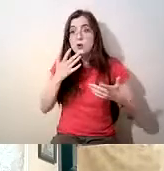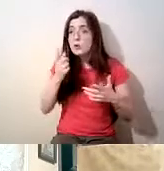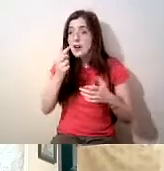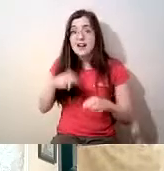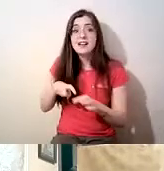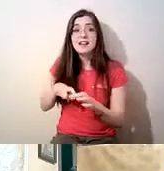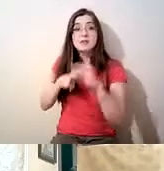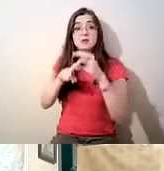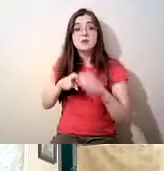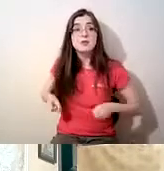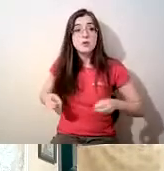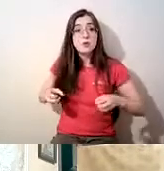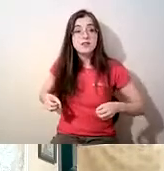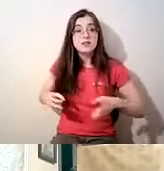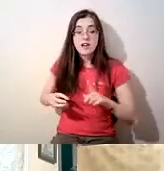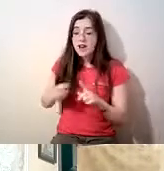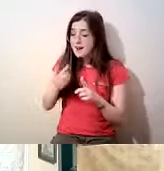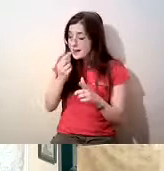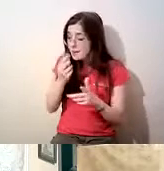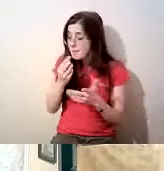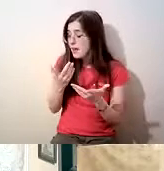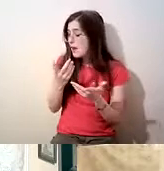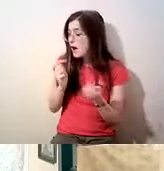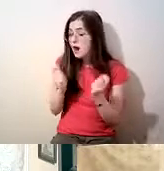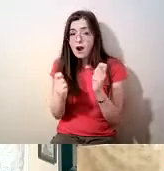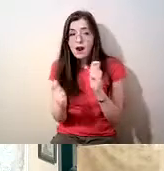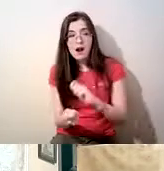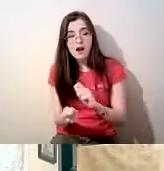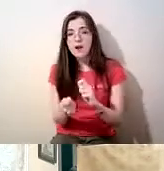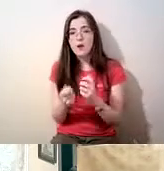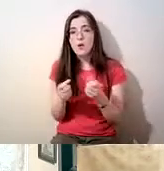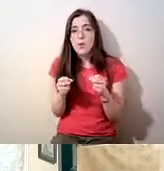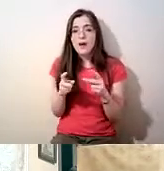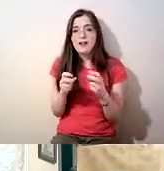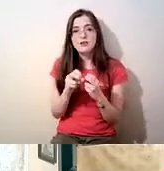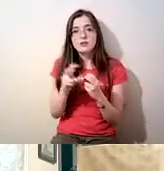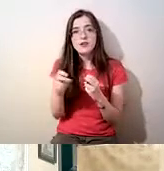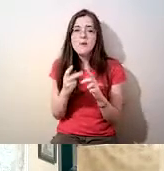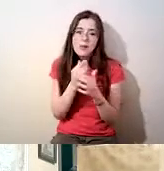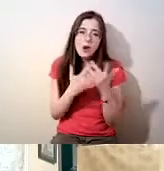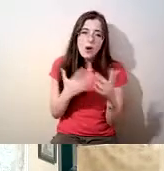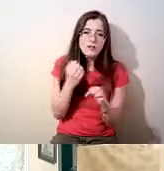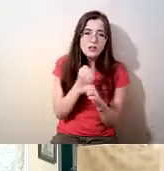adaptive mode of transport but there are many gendered barriers participating in cycling and